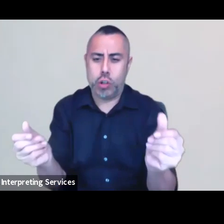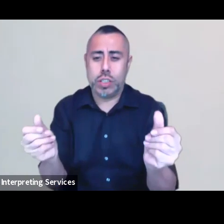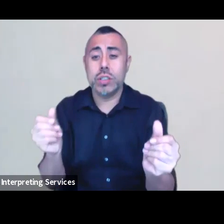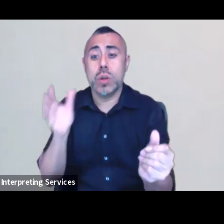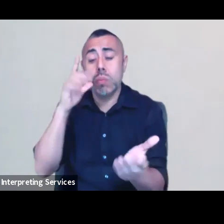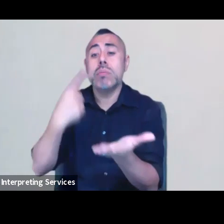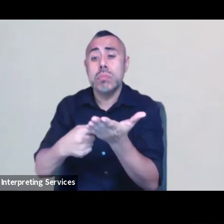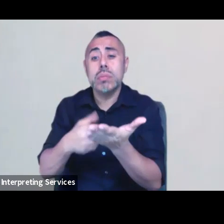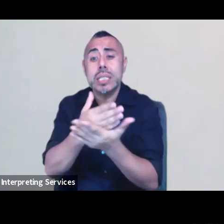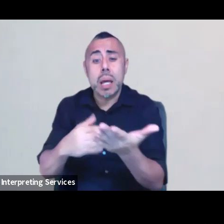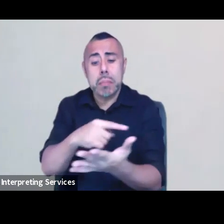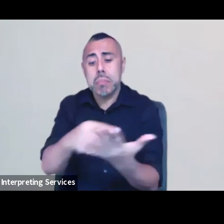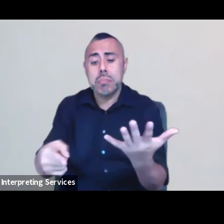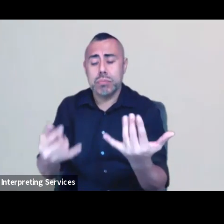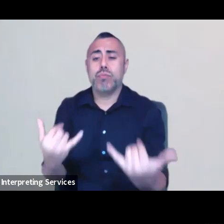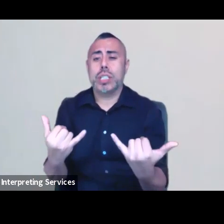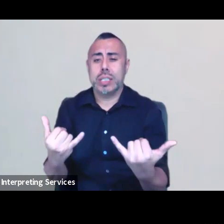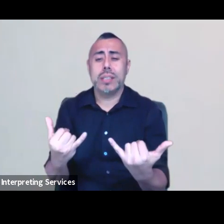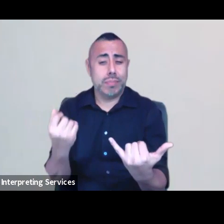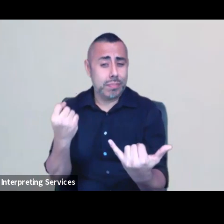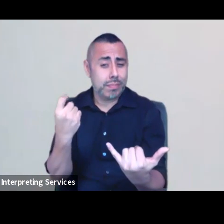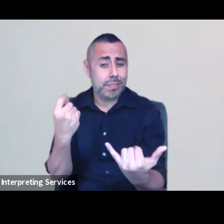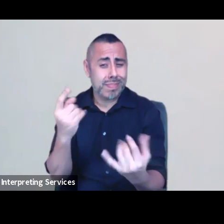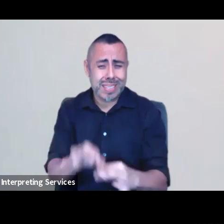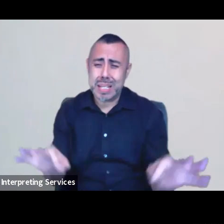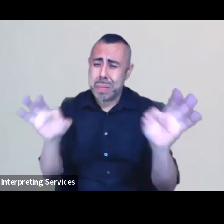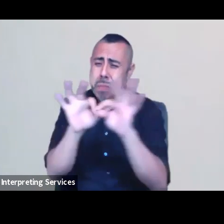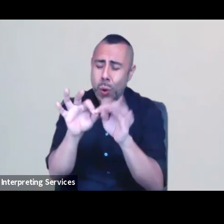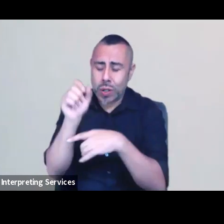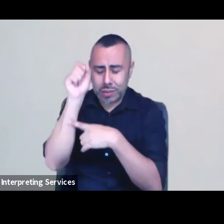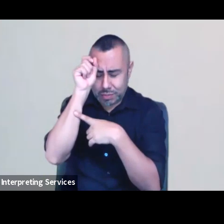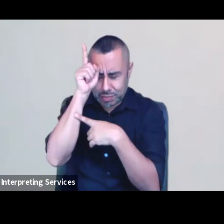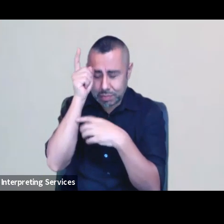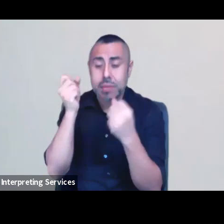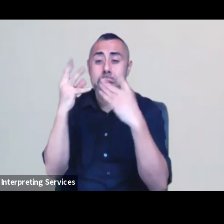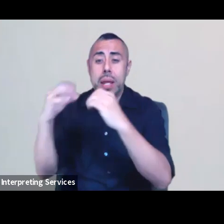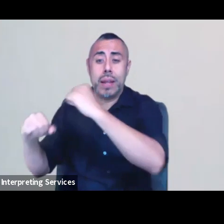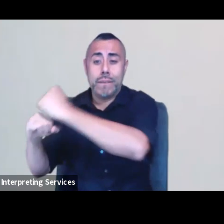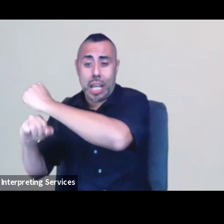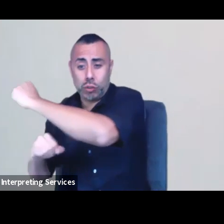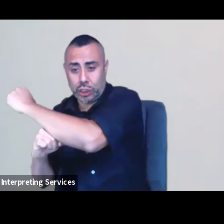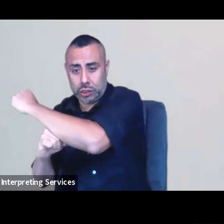It's important to understand that many foundations and even some government agencies